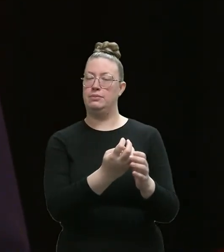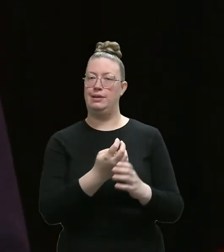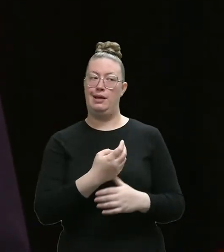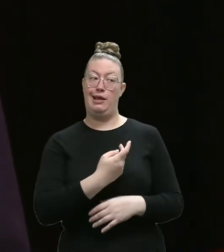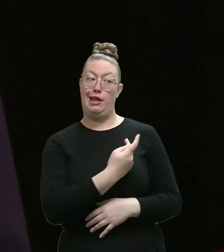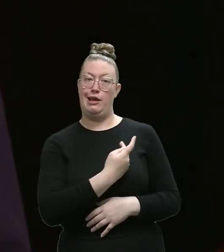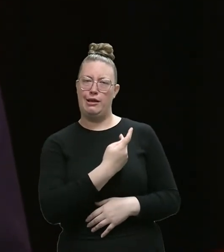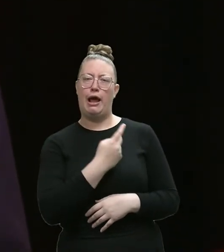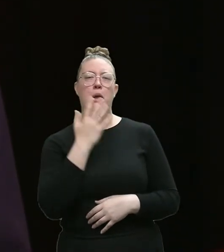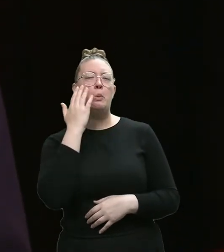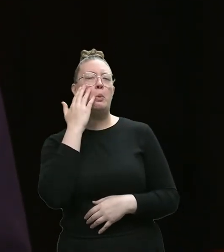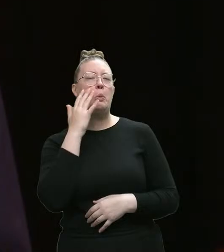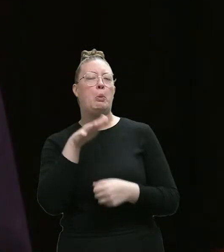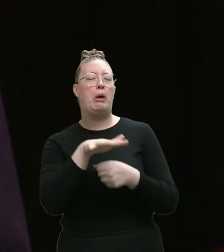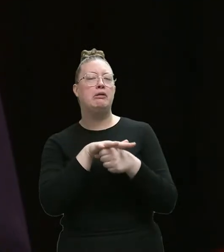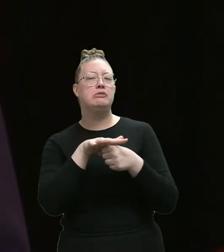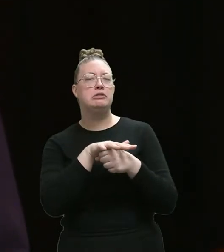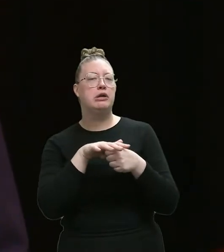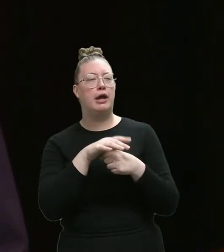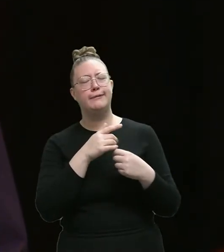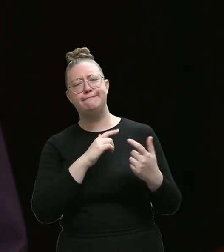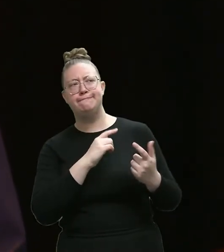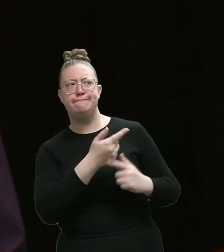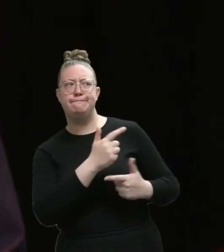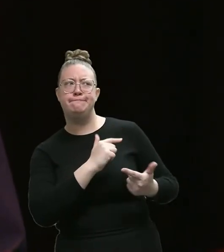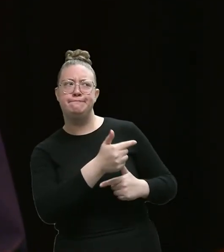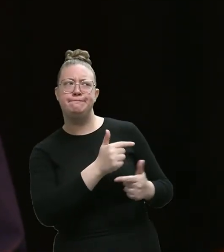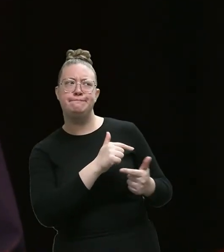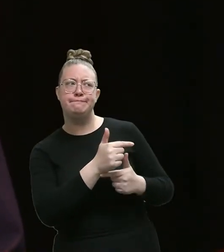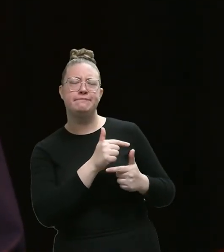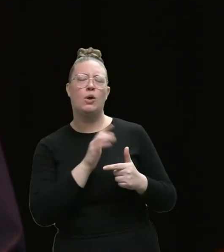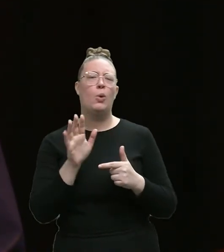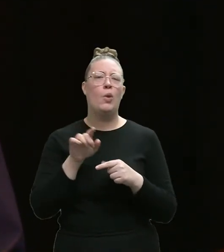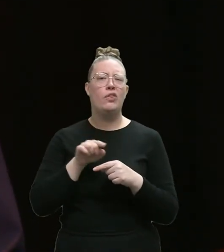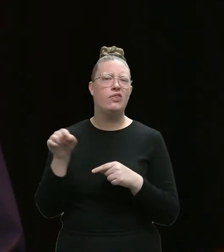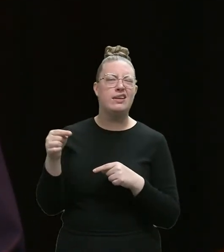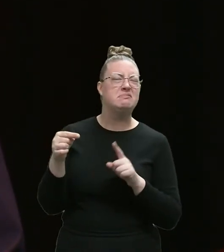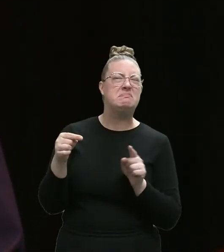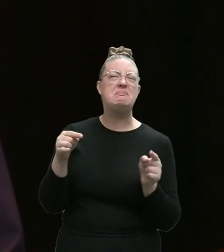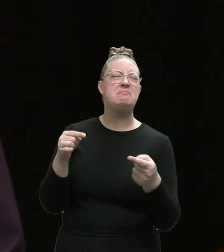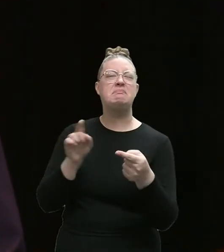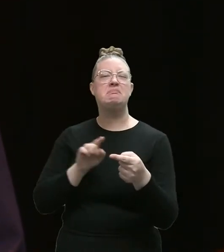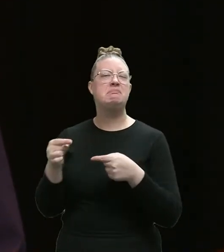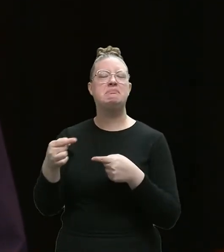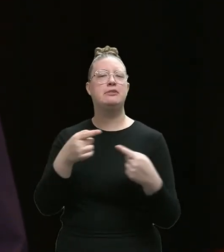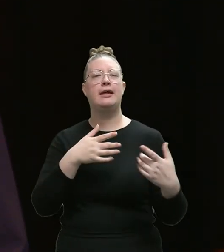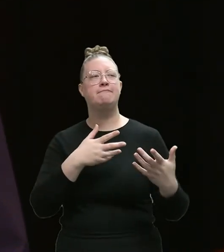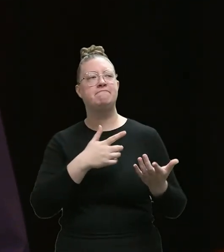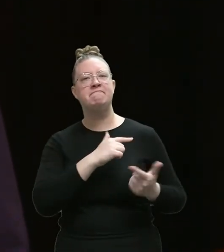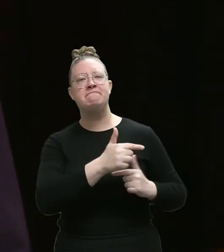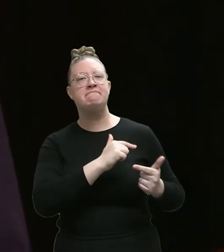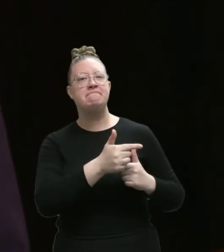Our association student of north Idaho college, mr Michael hammerman.